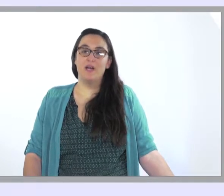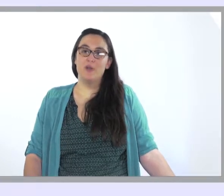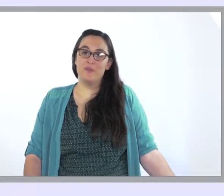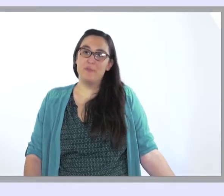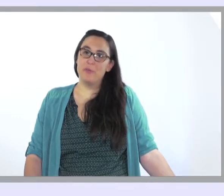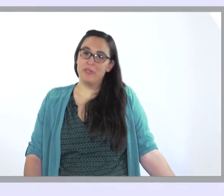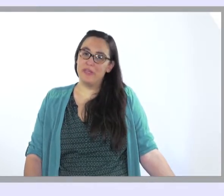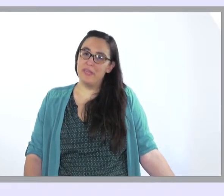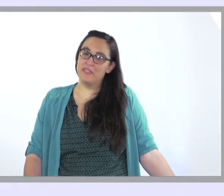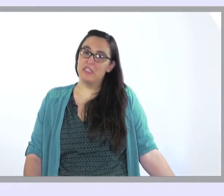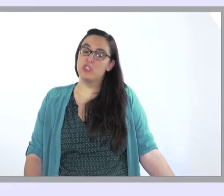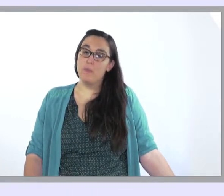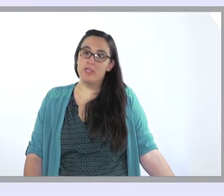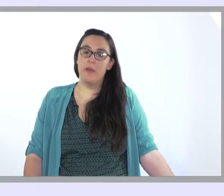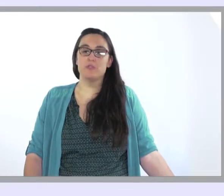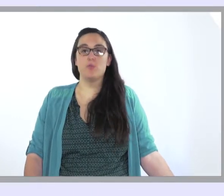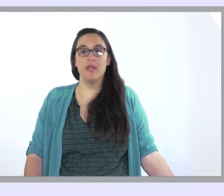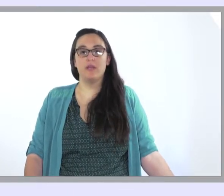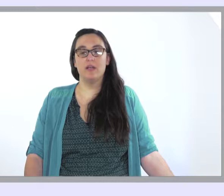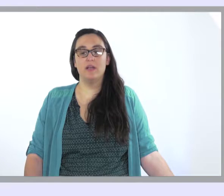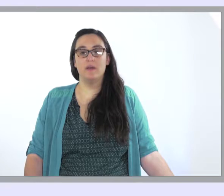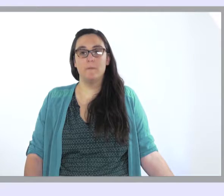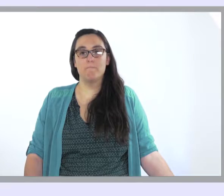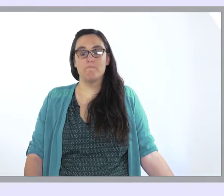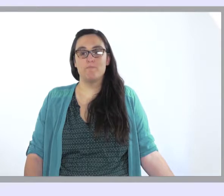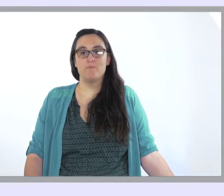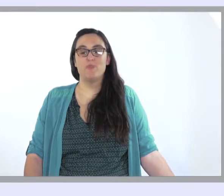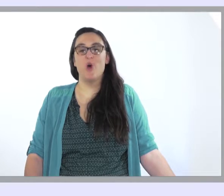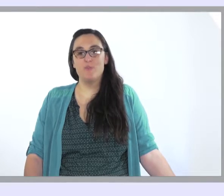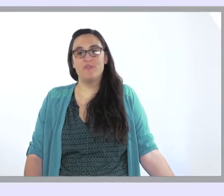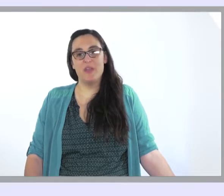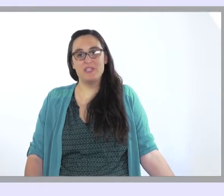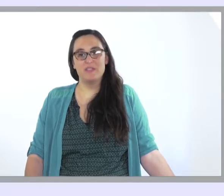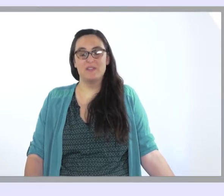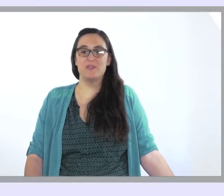Another thing is that, sometimes, when non-professionals